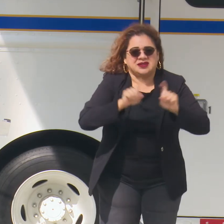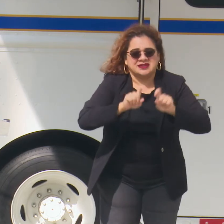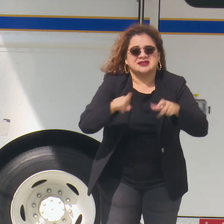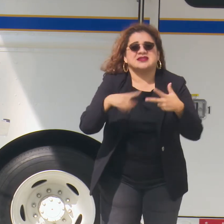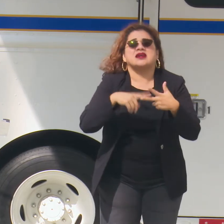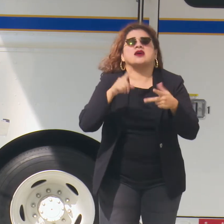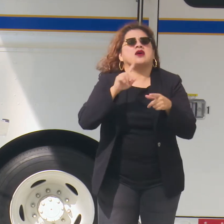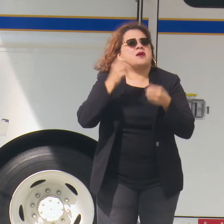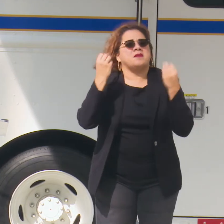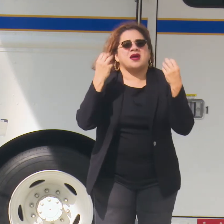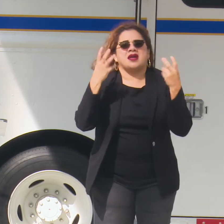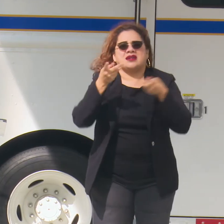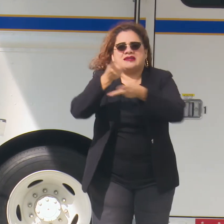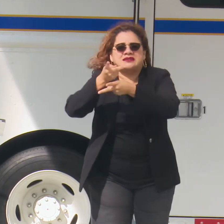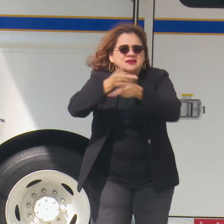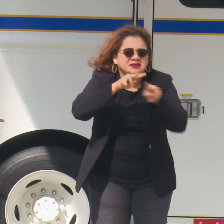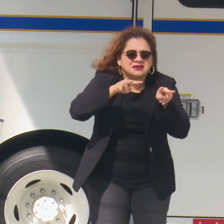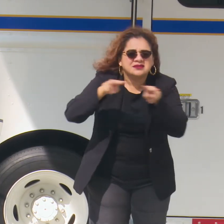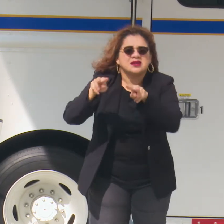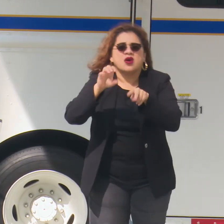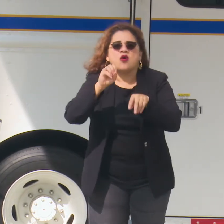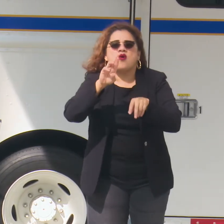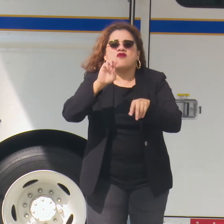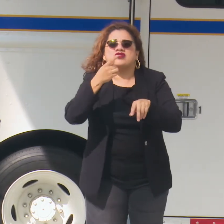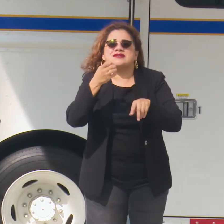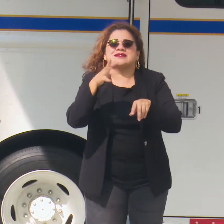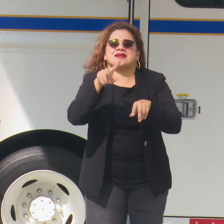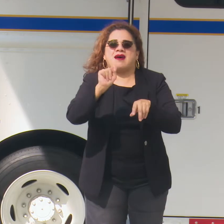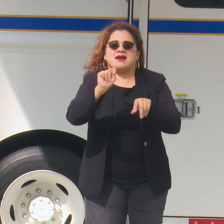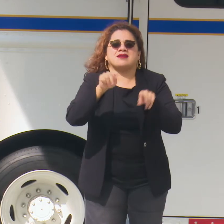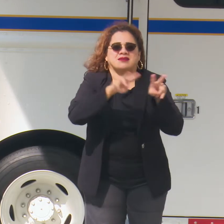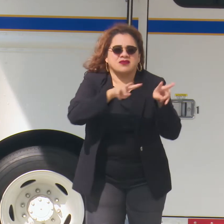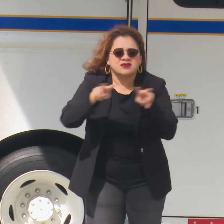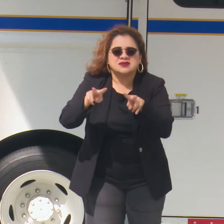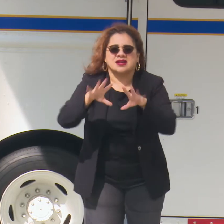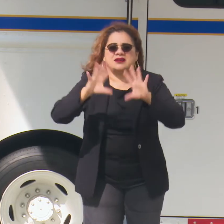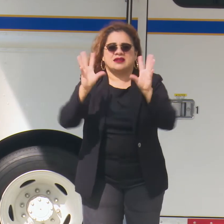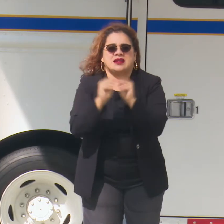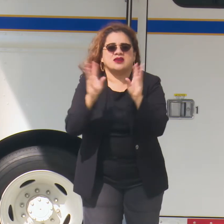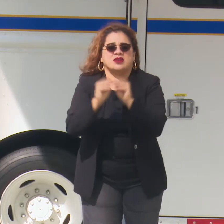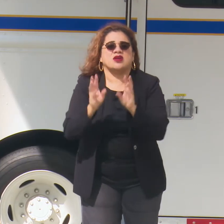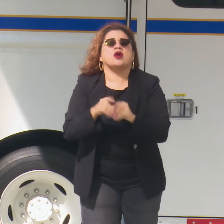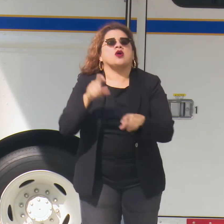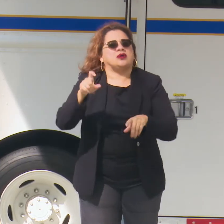we've done a lot of good work to highlight what we need to do a little bit better here as a state of California.